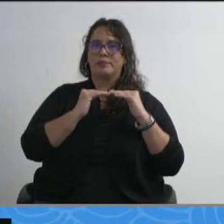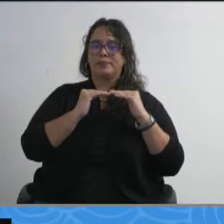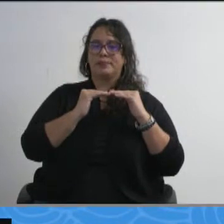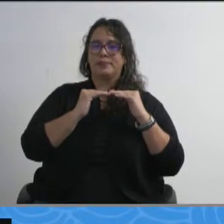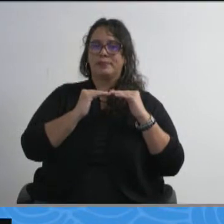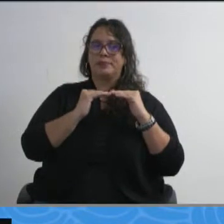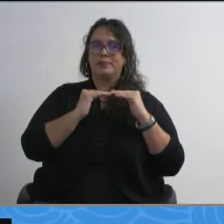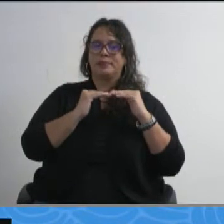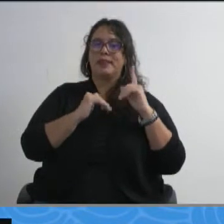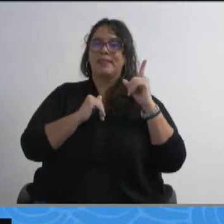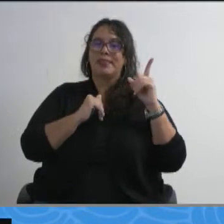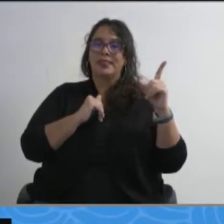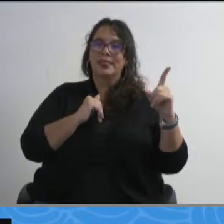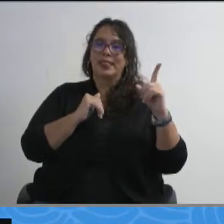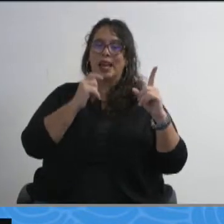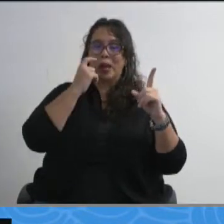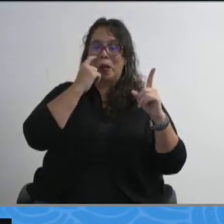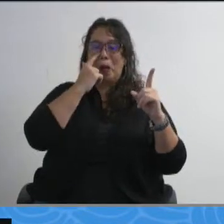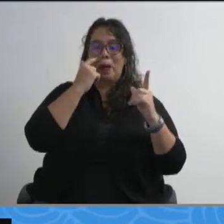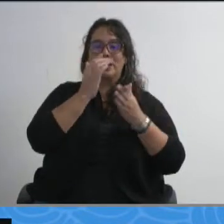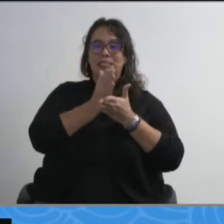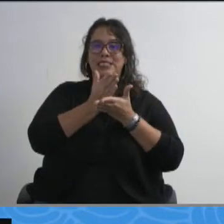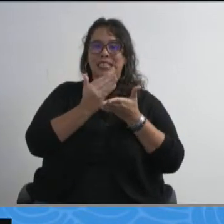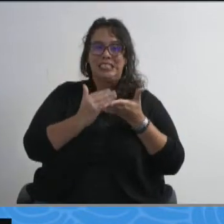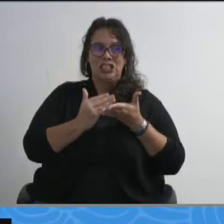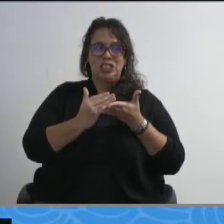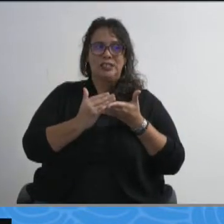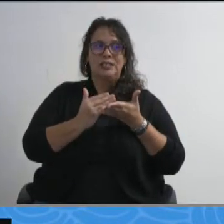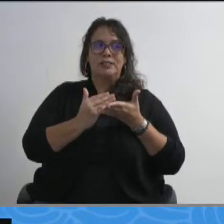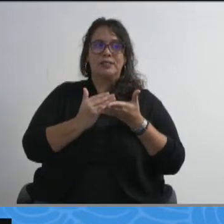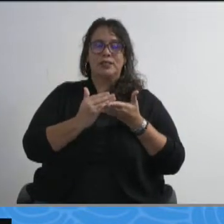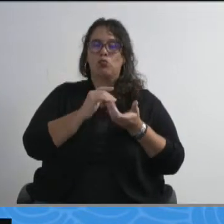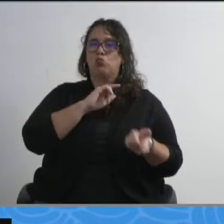This section was completely revised